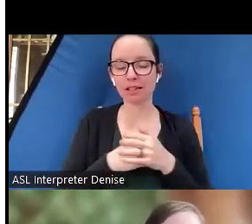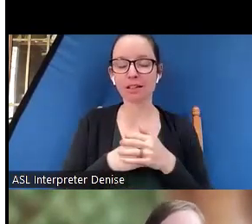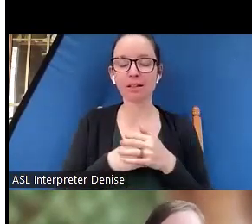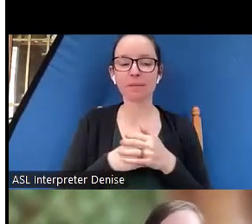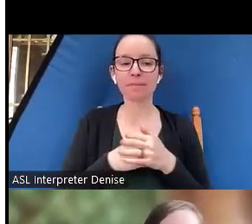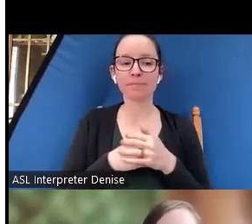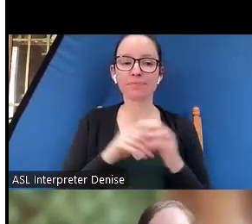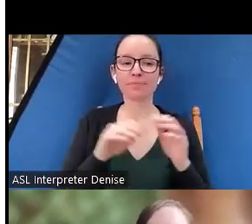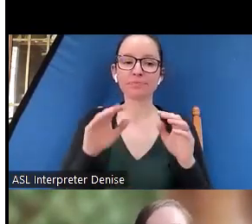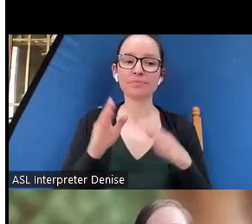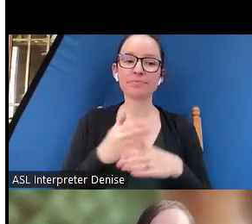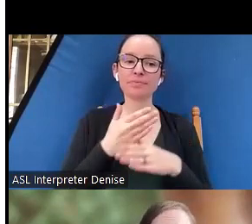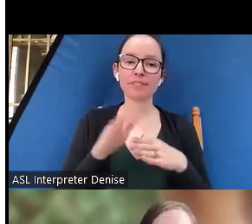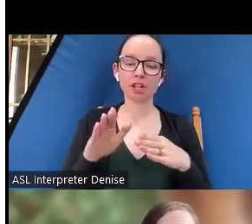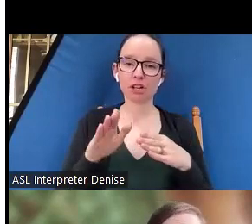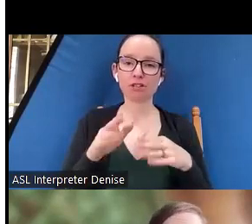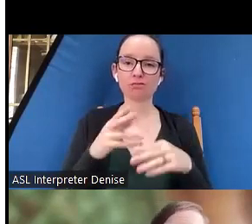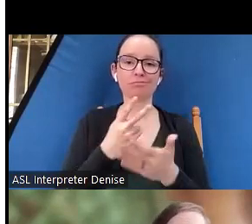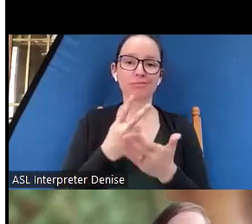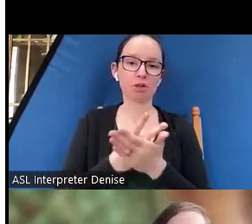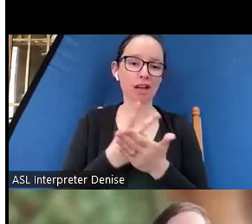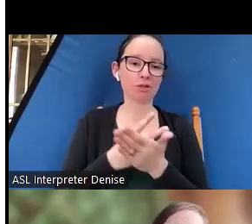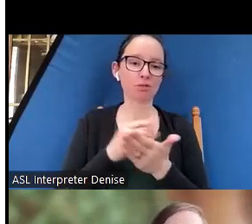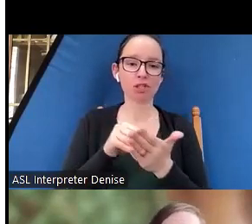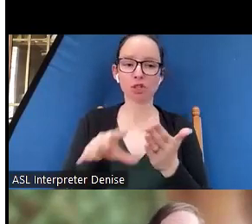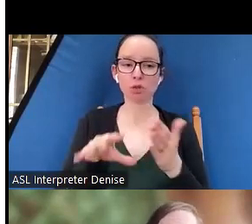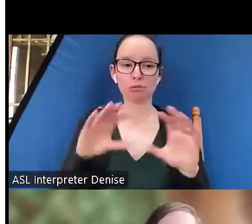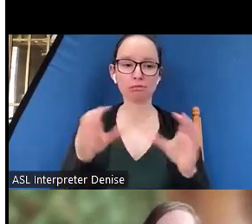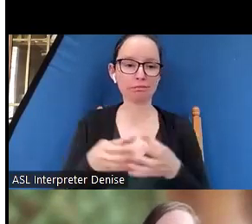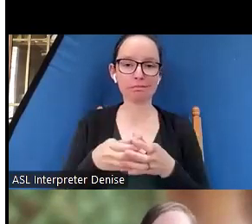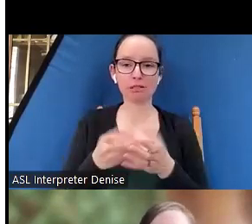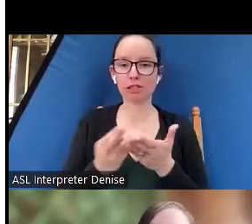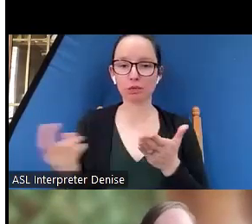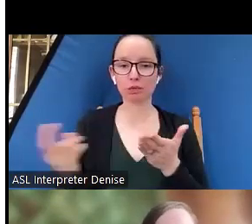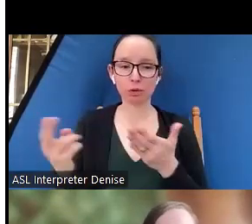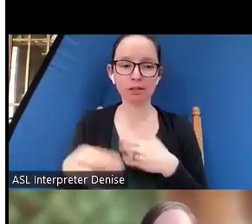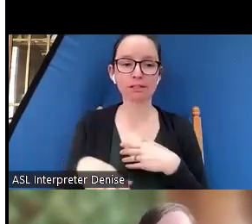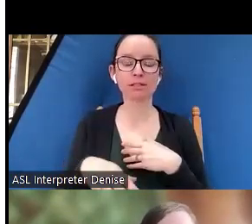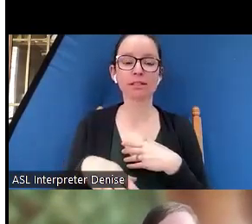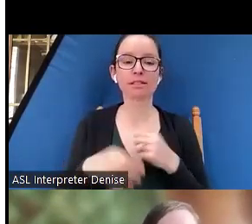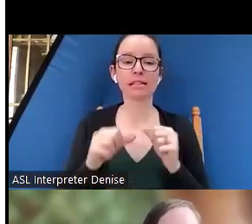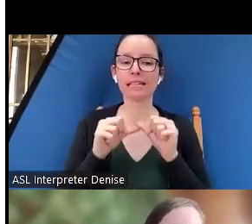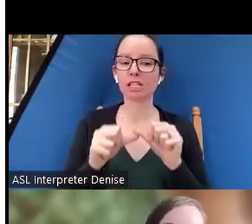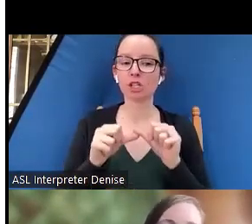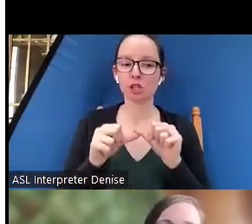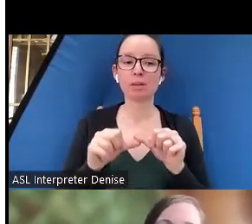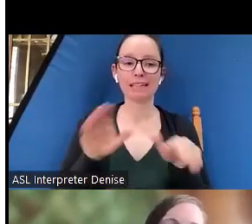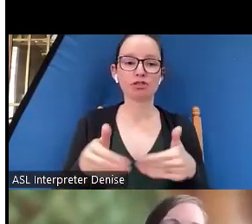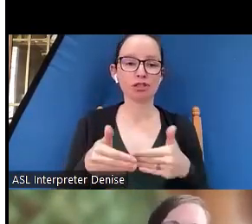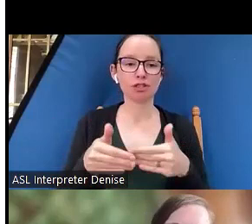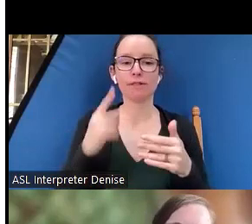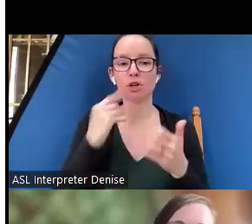bibliographies, and then just continual introductions of new project members all really made a difference in the interviews